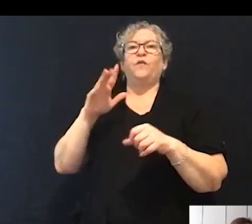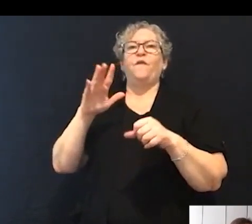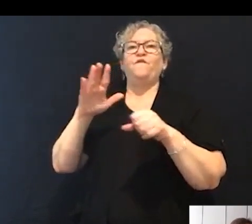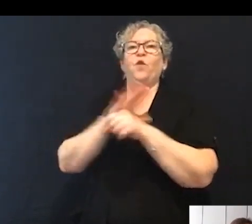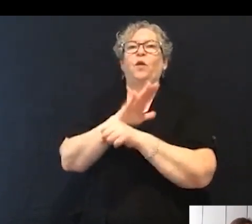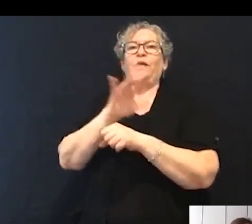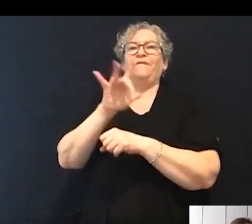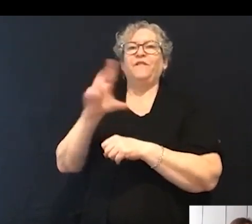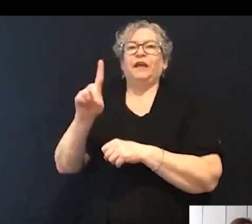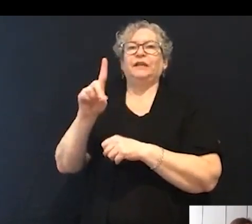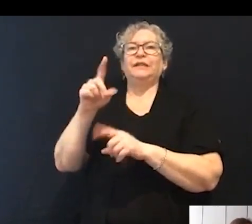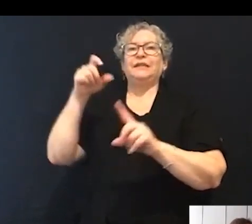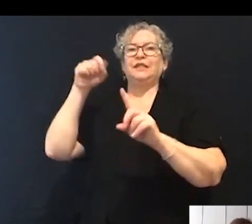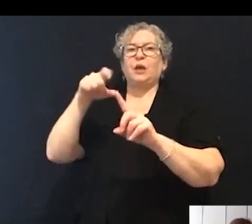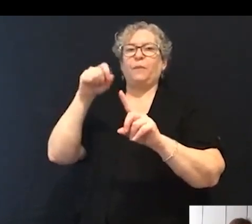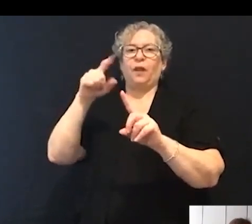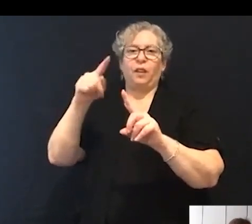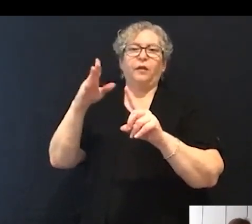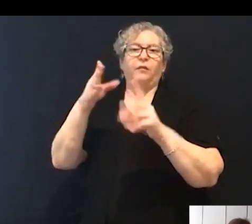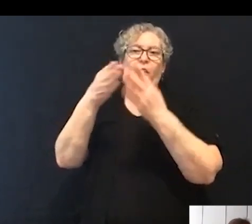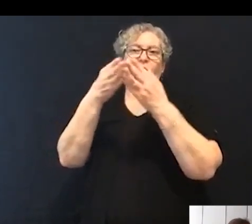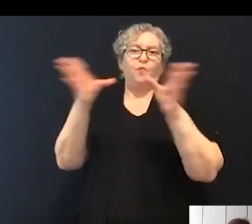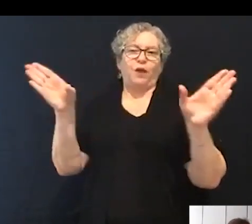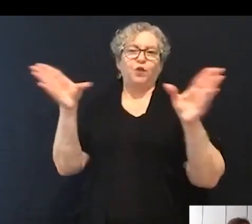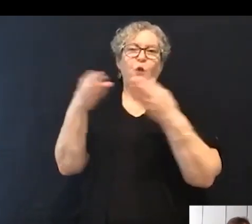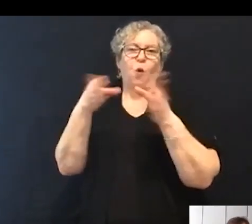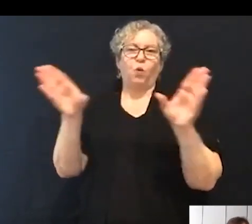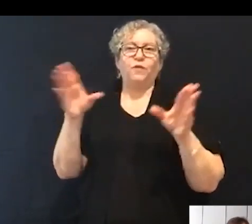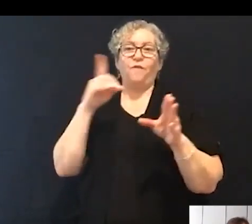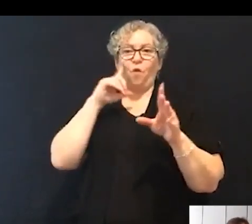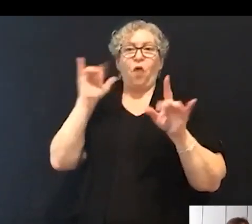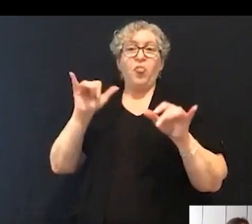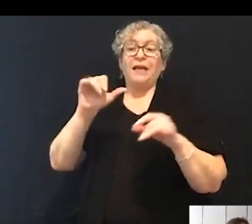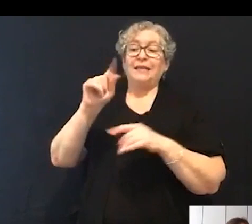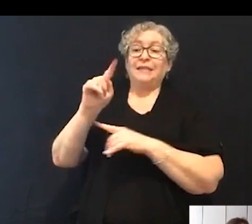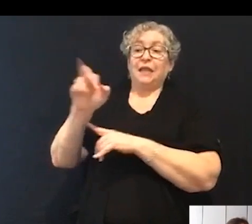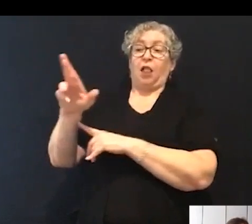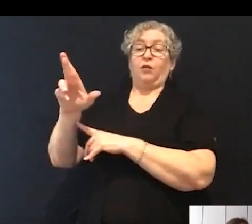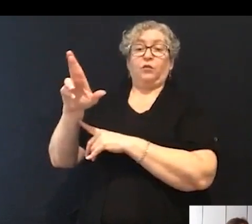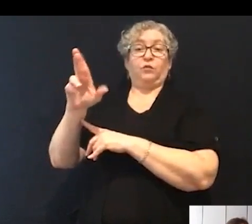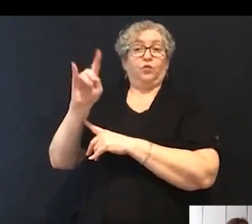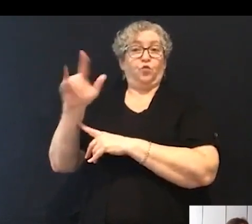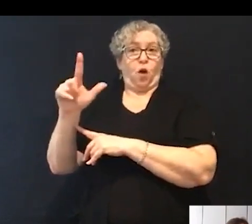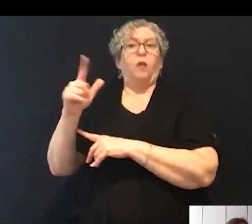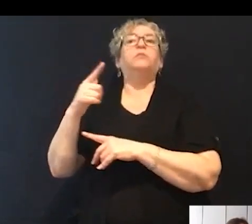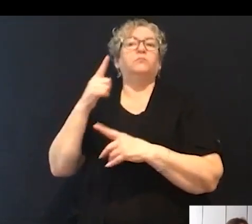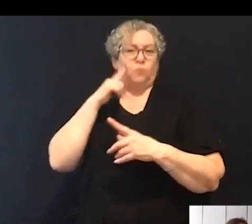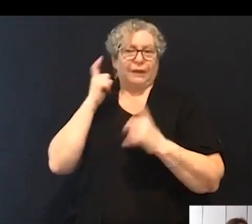It's applied to all patients in this STELLAR trial. And it's capturing the performance